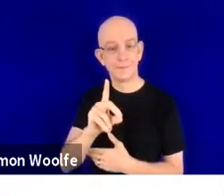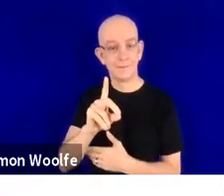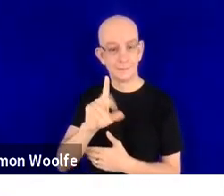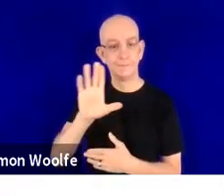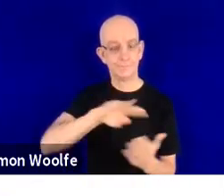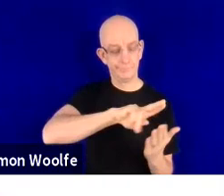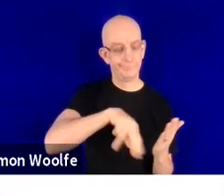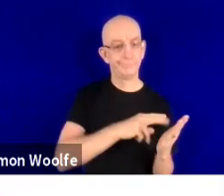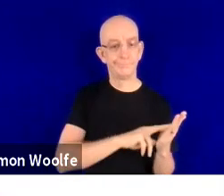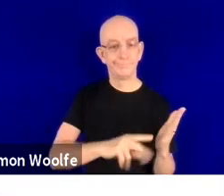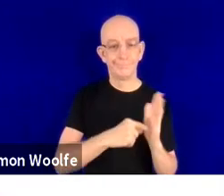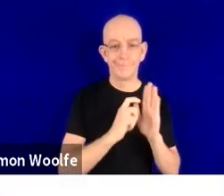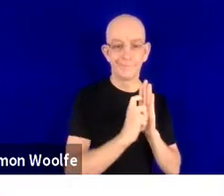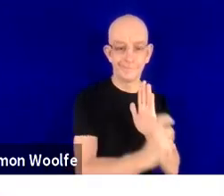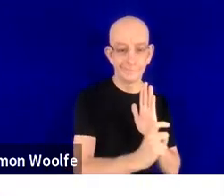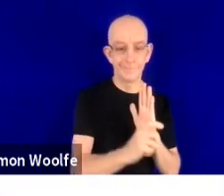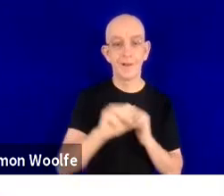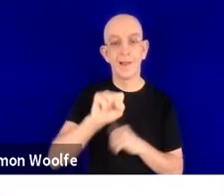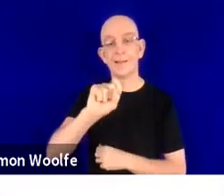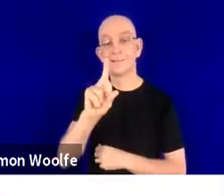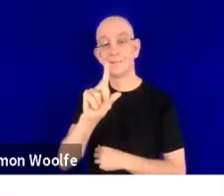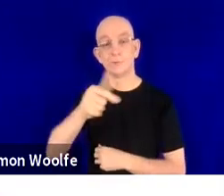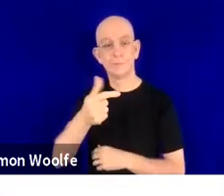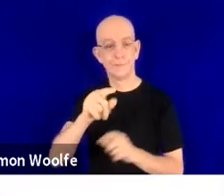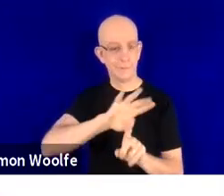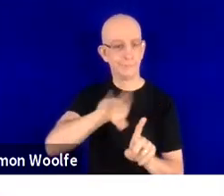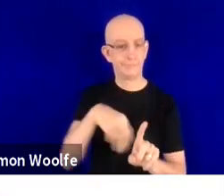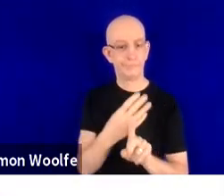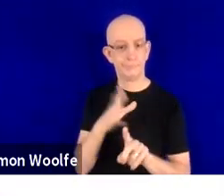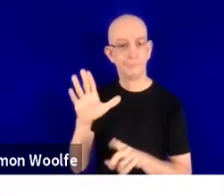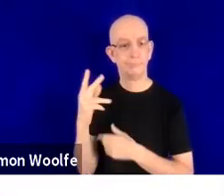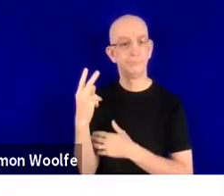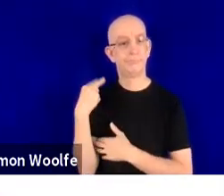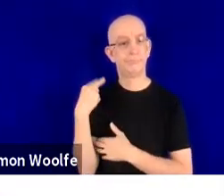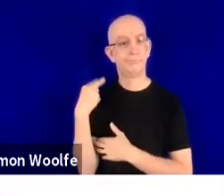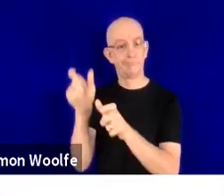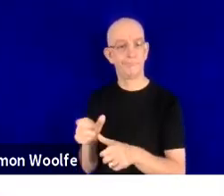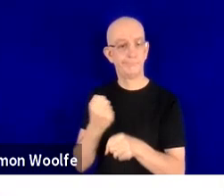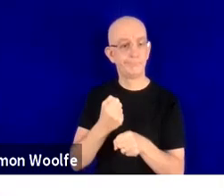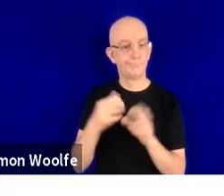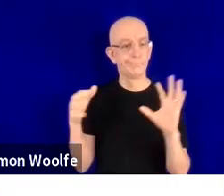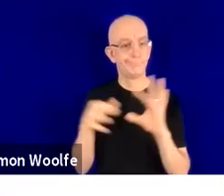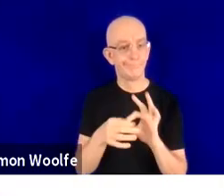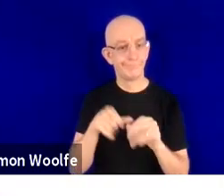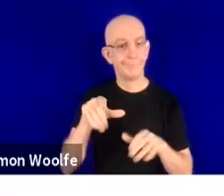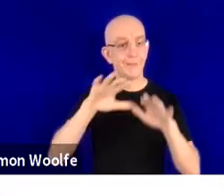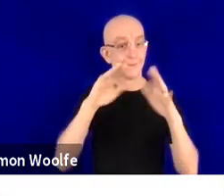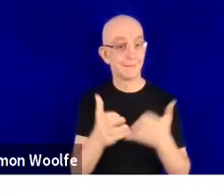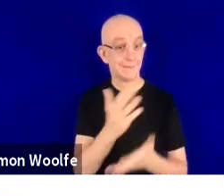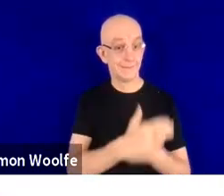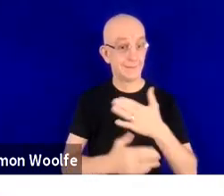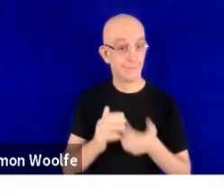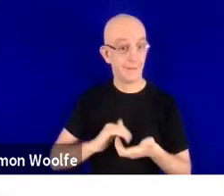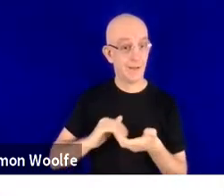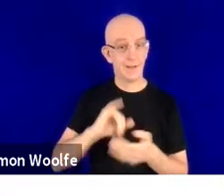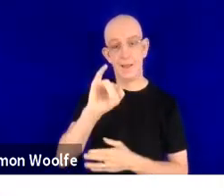including work around disability inclusive safeguarding. She is a lawyer by trade, but moved into disability policy advocacy around 2012